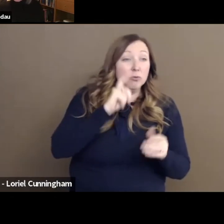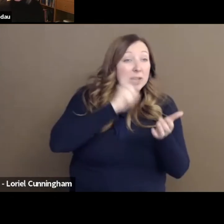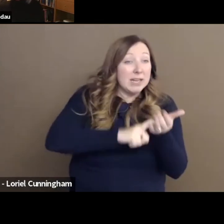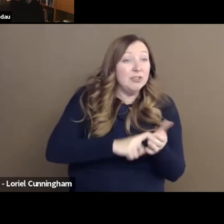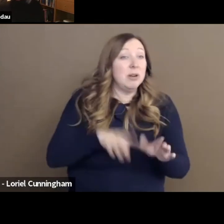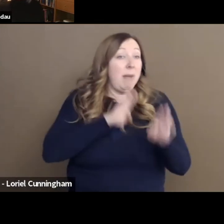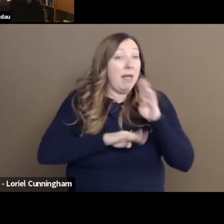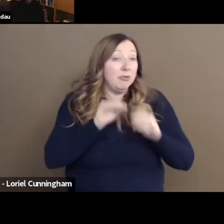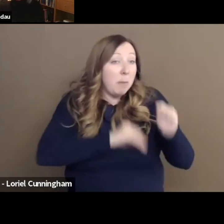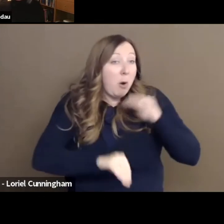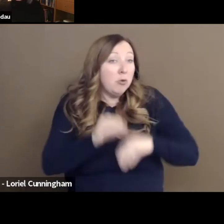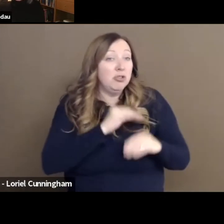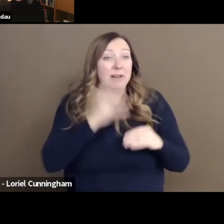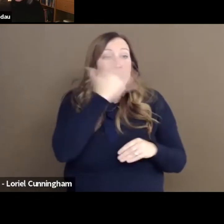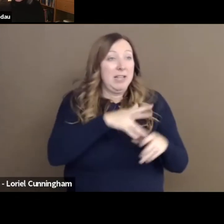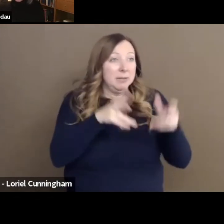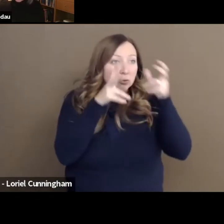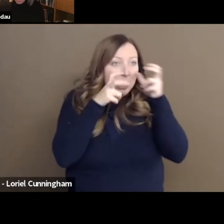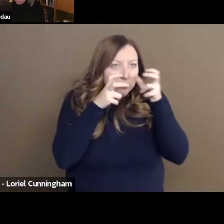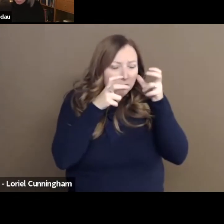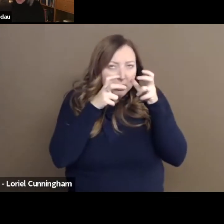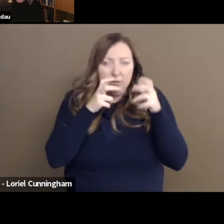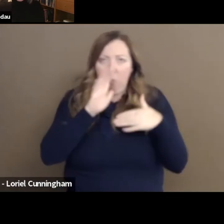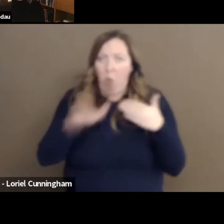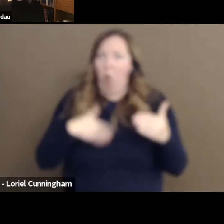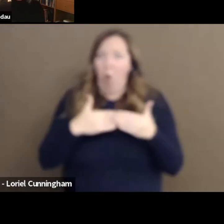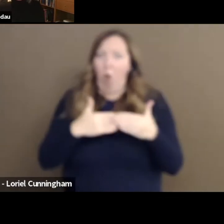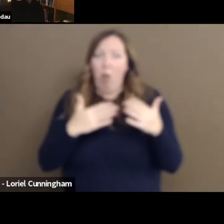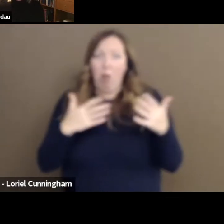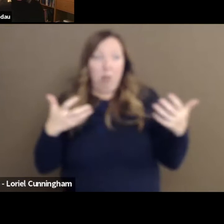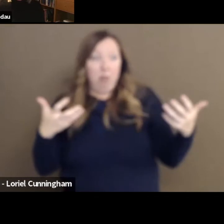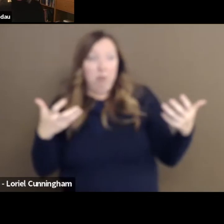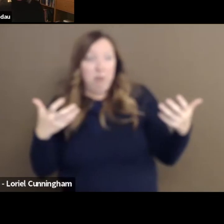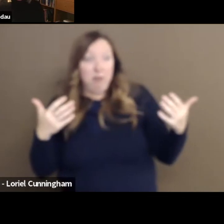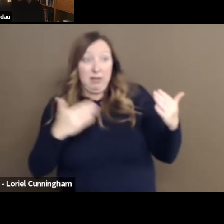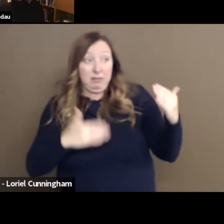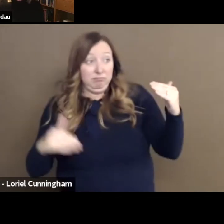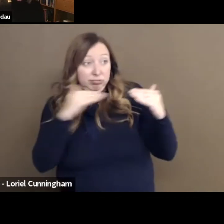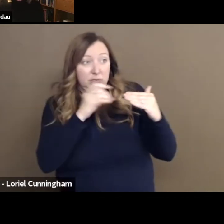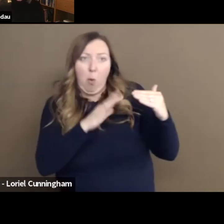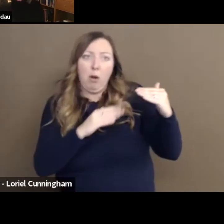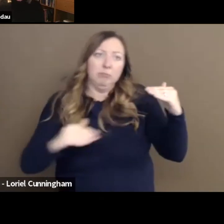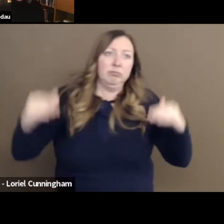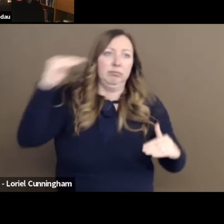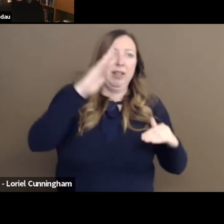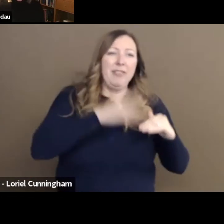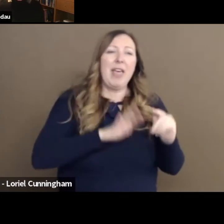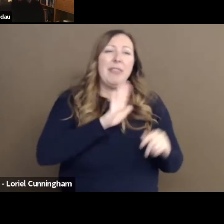as good or better than a mental age match okay so what are we going to make of this